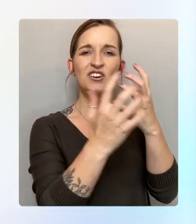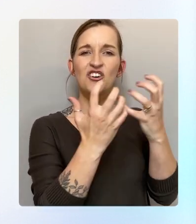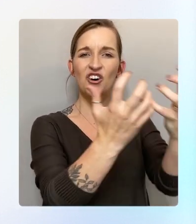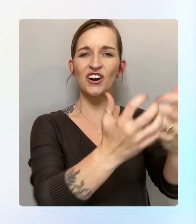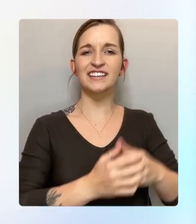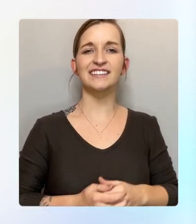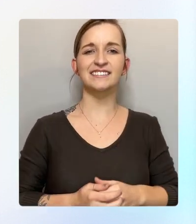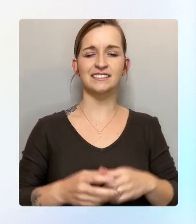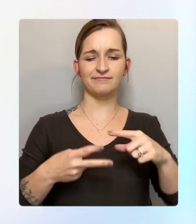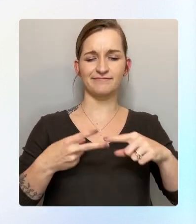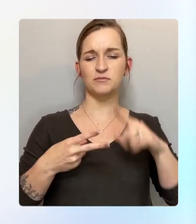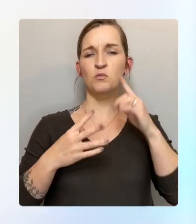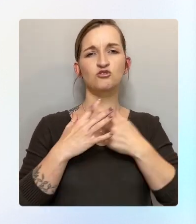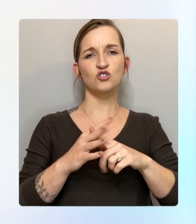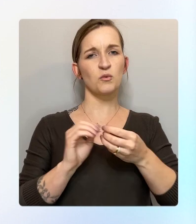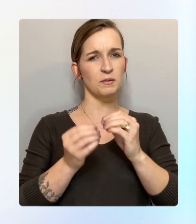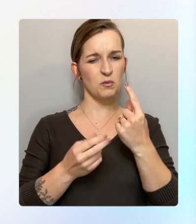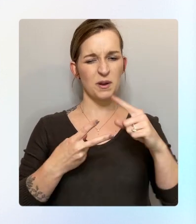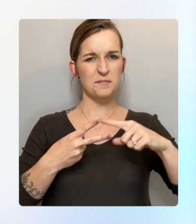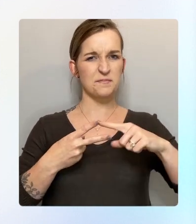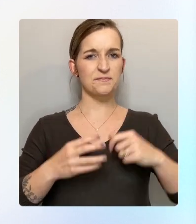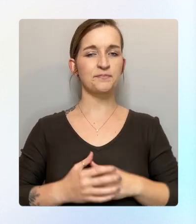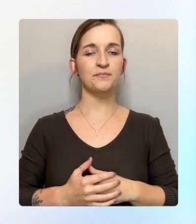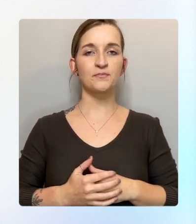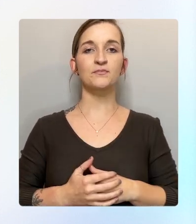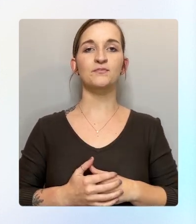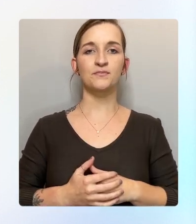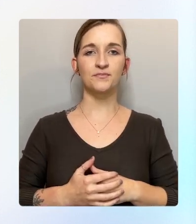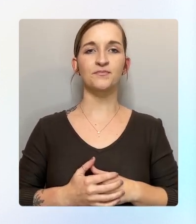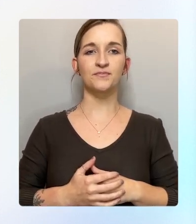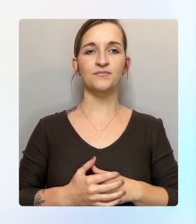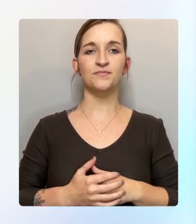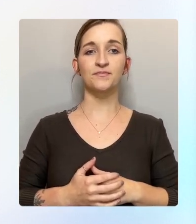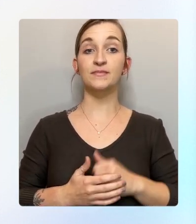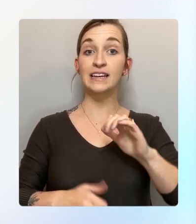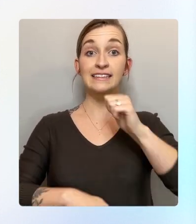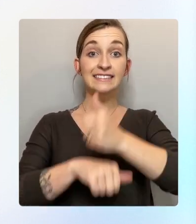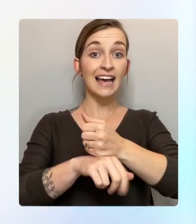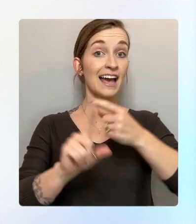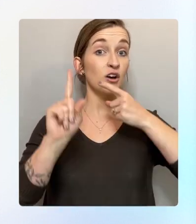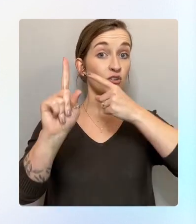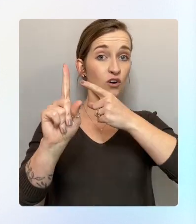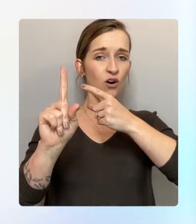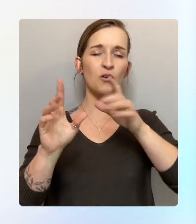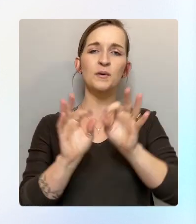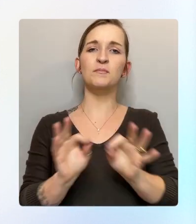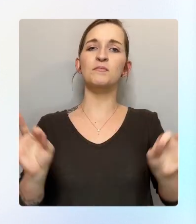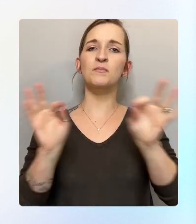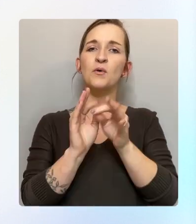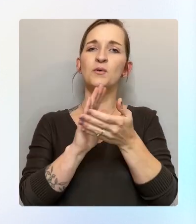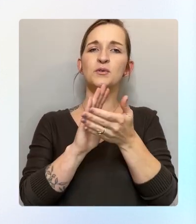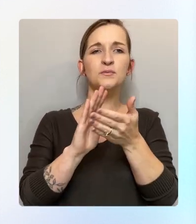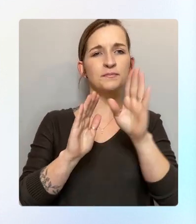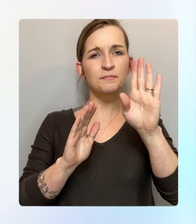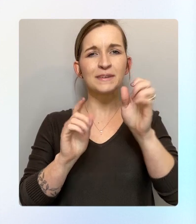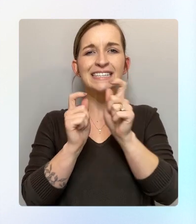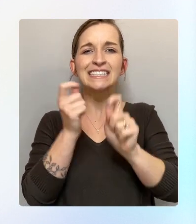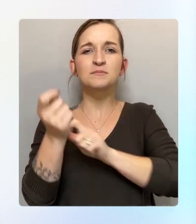Let's take these one at a time. First off, in setting your goal, it helps to be really specific.